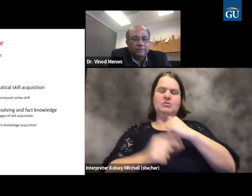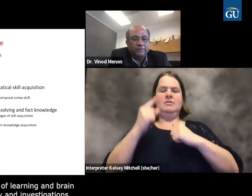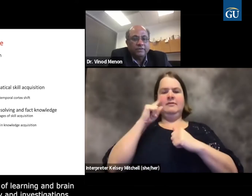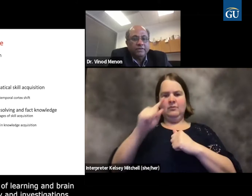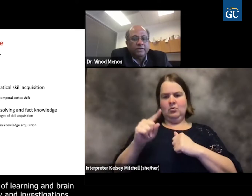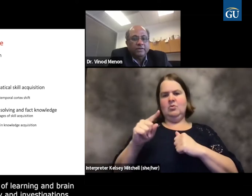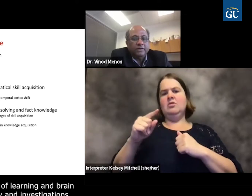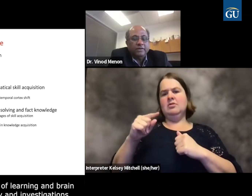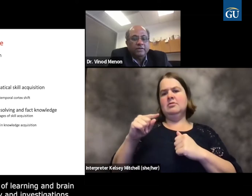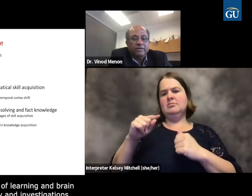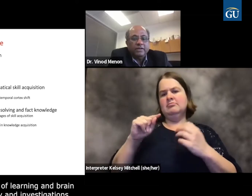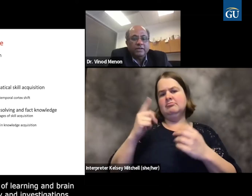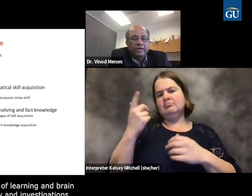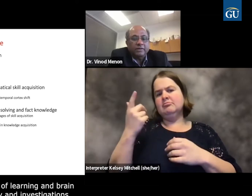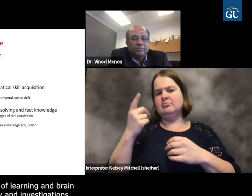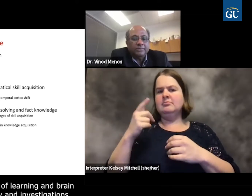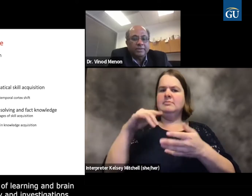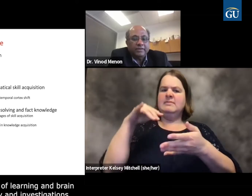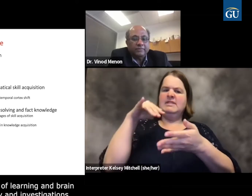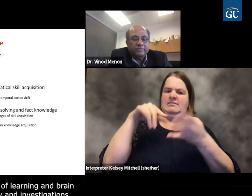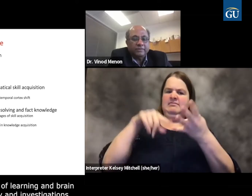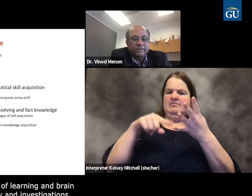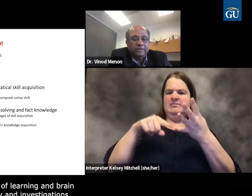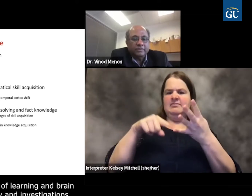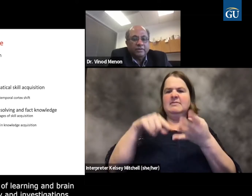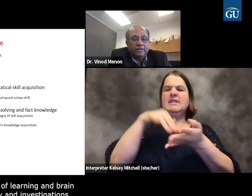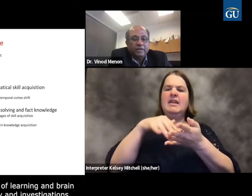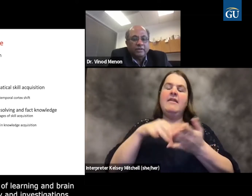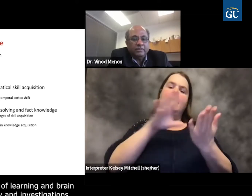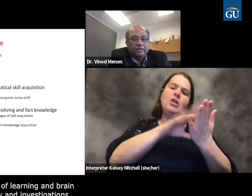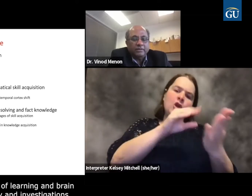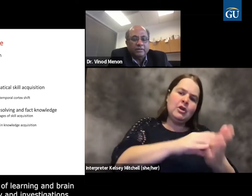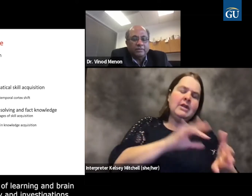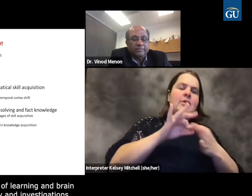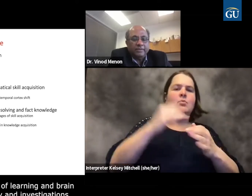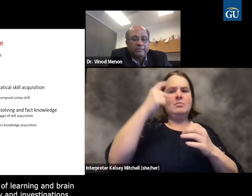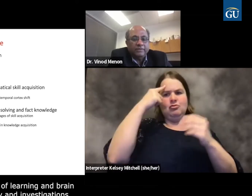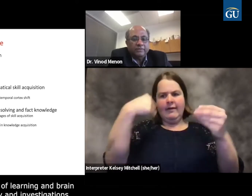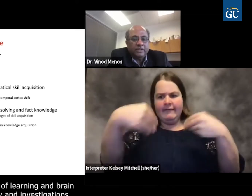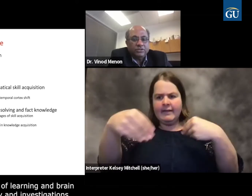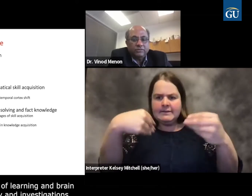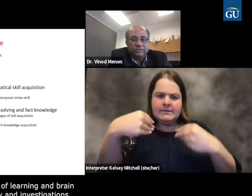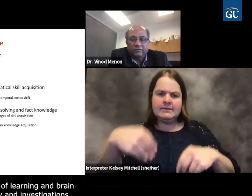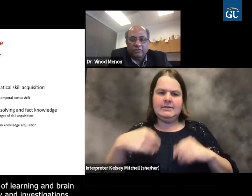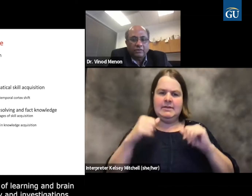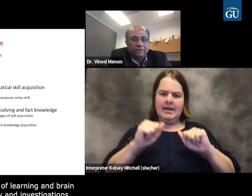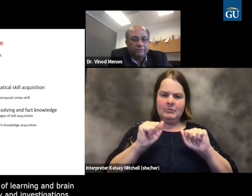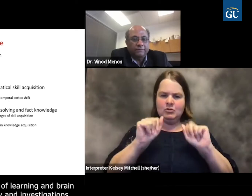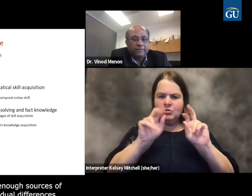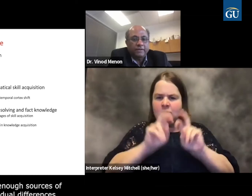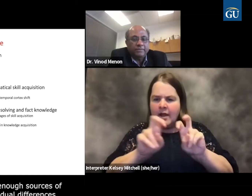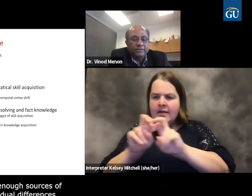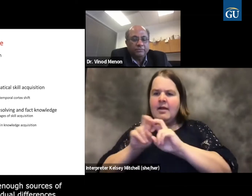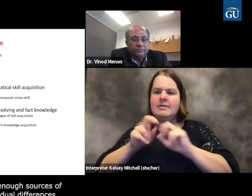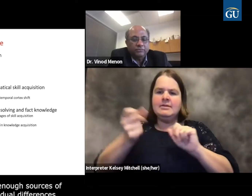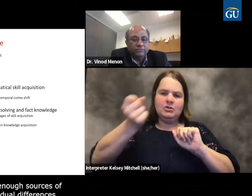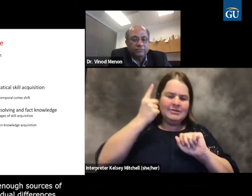the study of learning and brain plasticity and